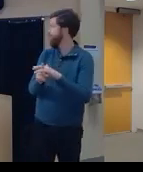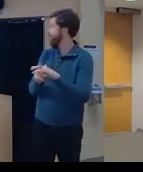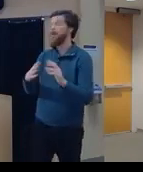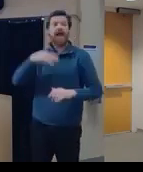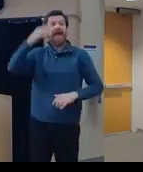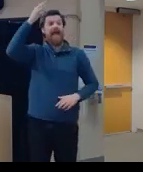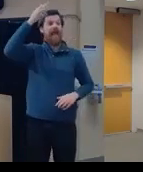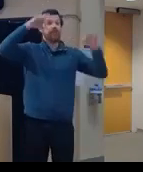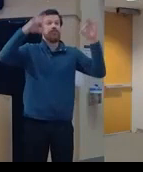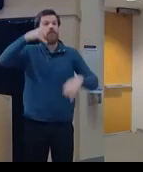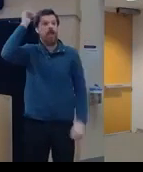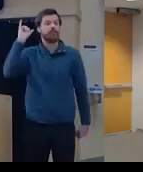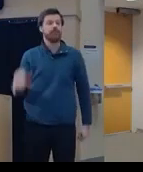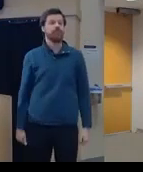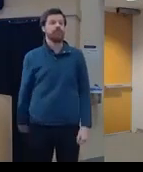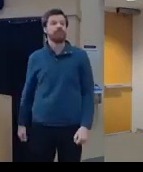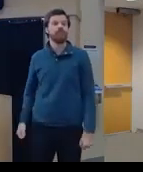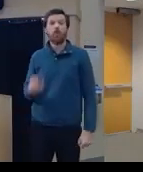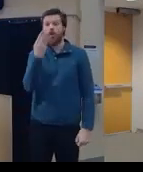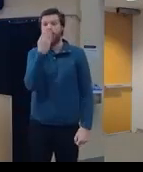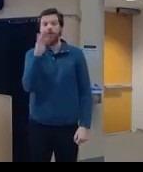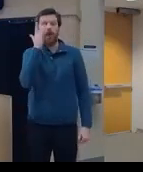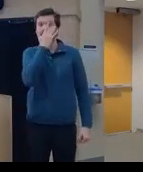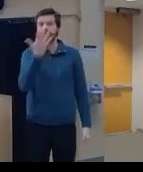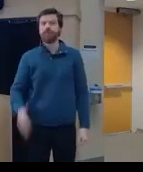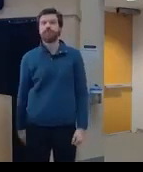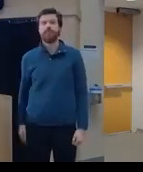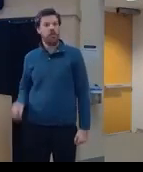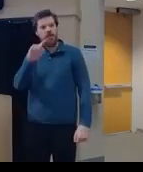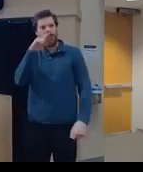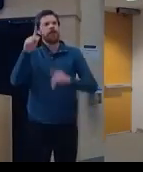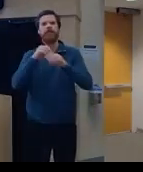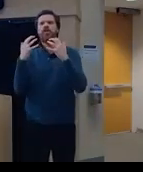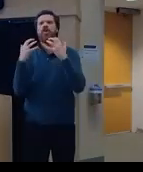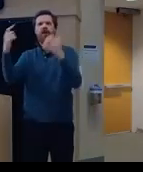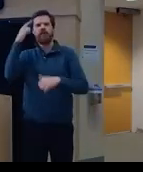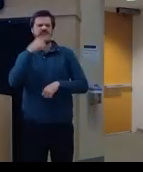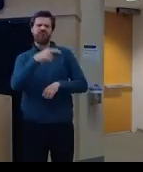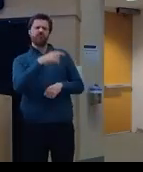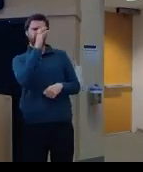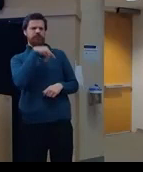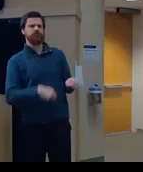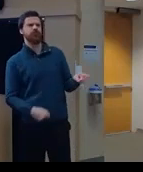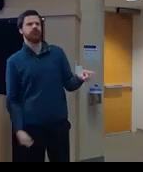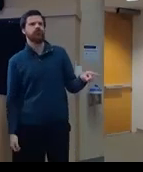blonde and blue contact lenses in the black folks in the audience would think I was strange right